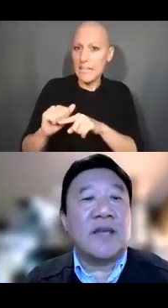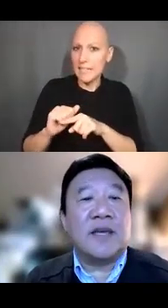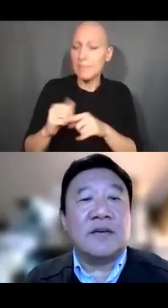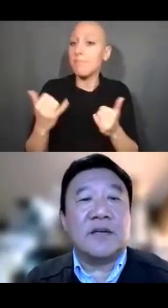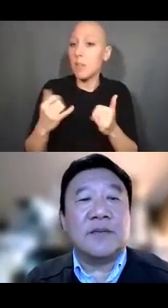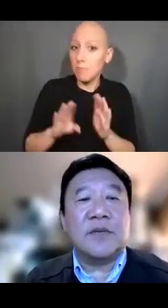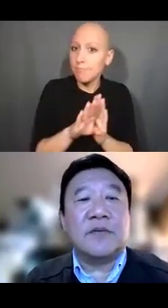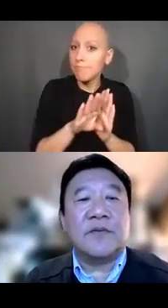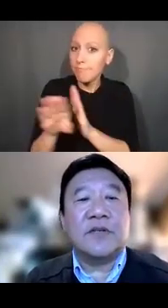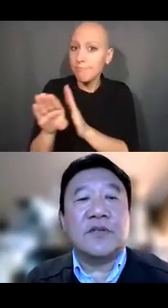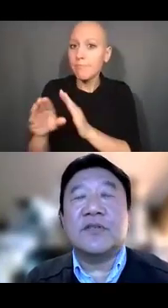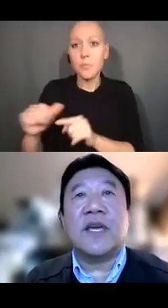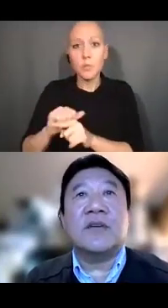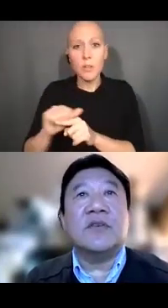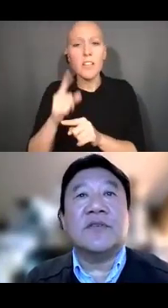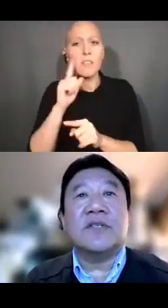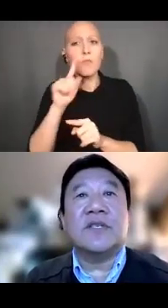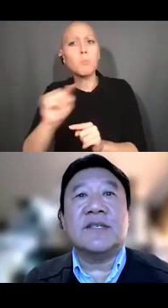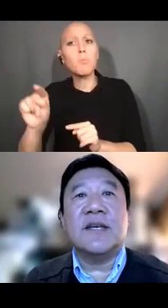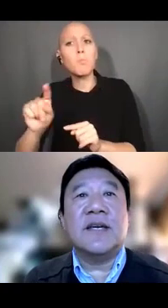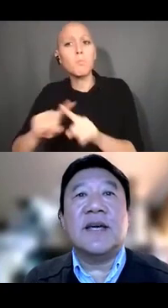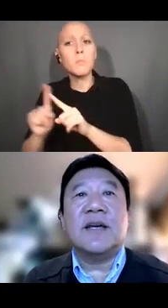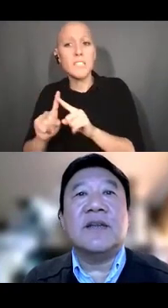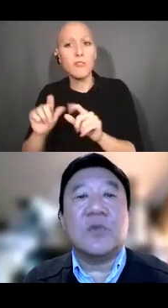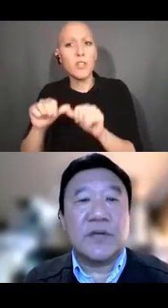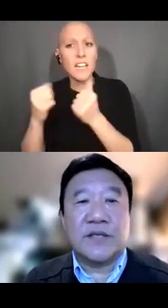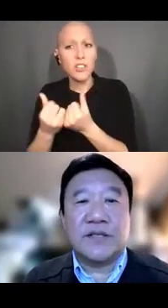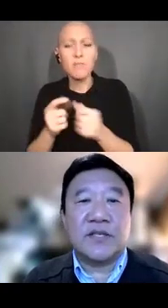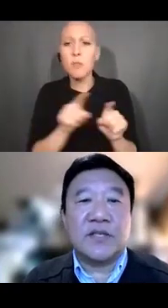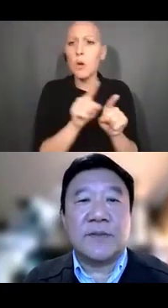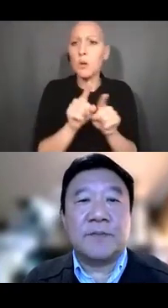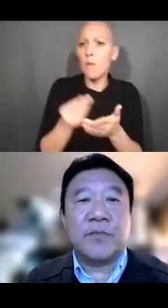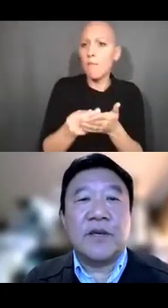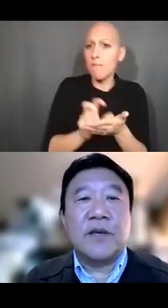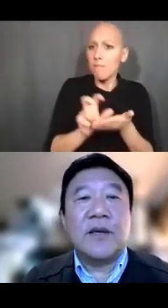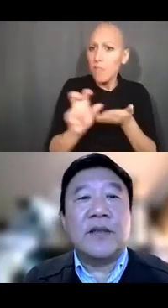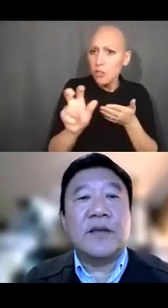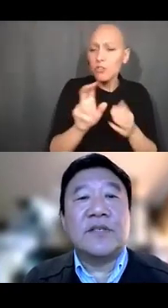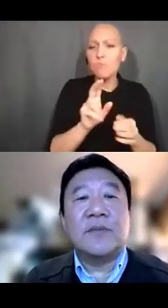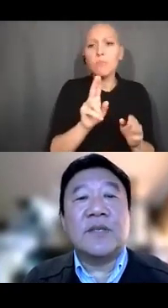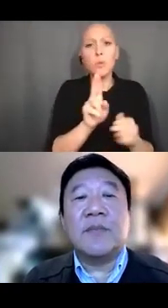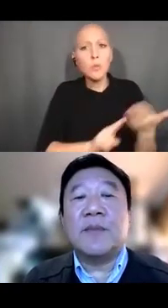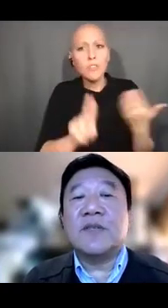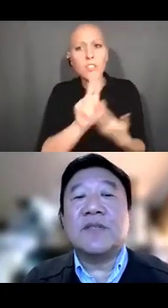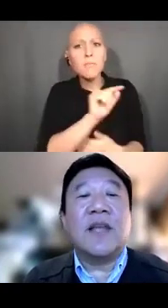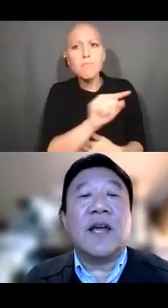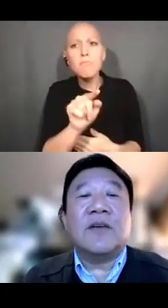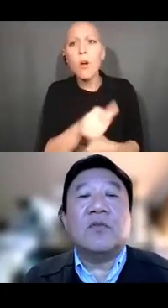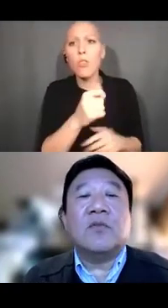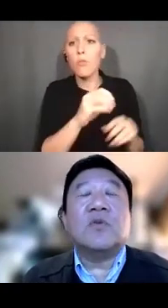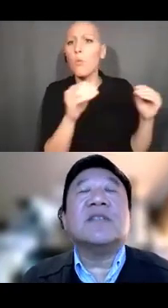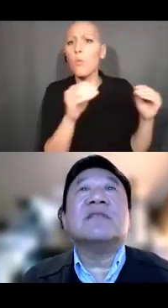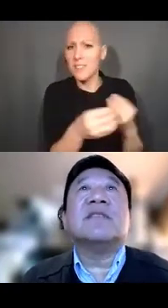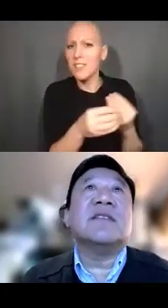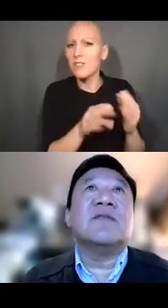and funders and universities and other organizations. Sometimes there's a lack of rewards and incentives